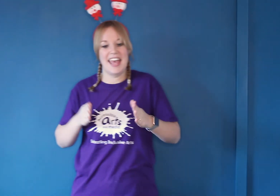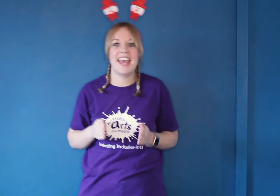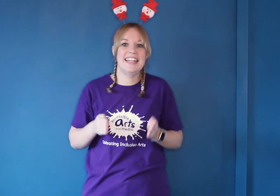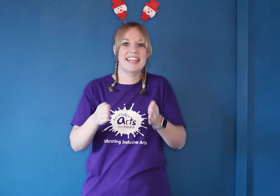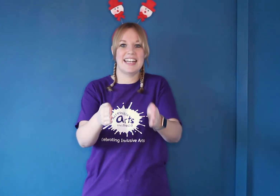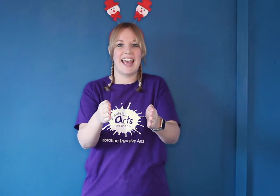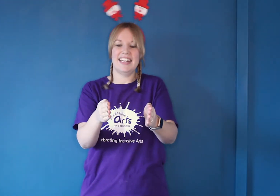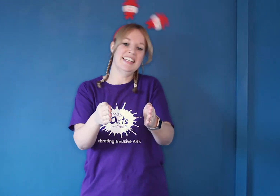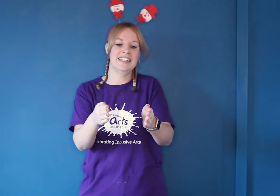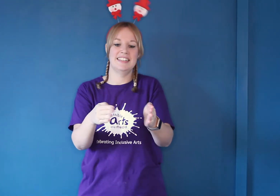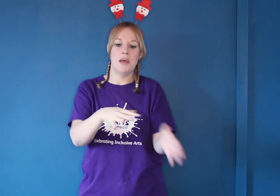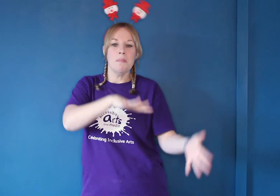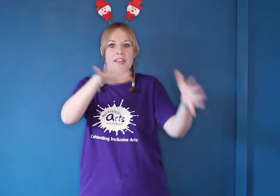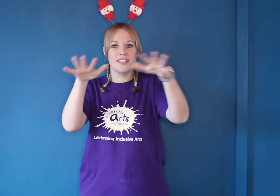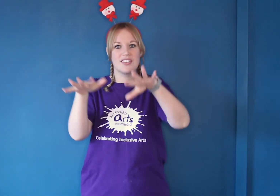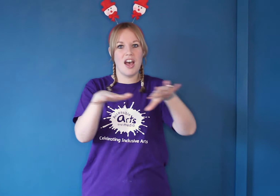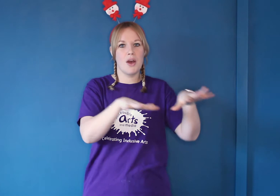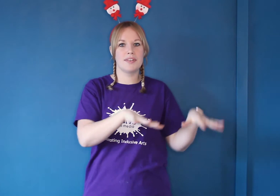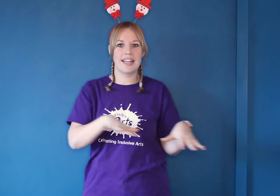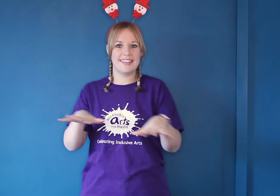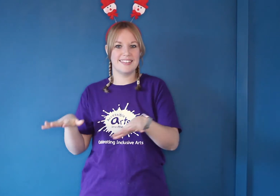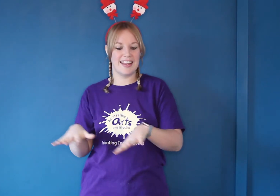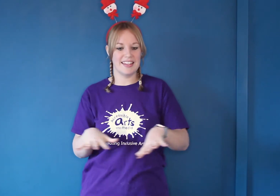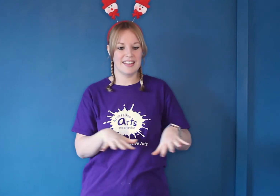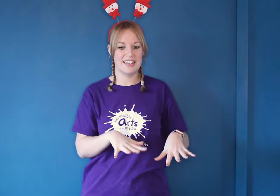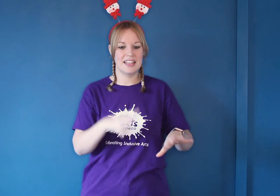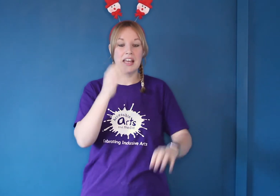In the lane, snow is glistening.